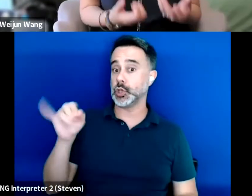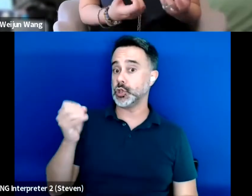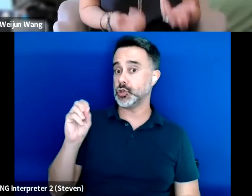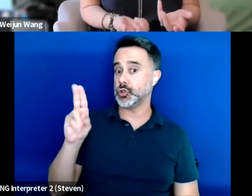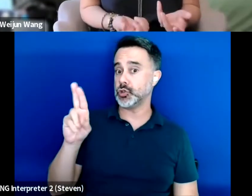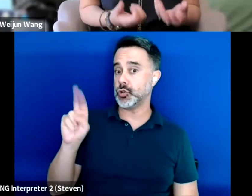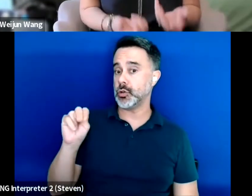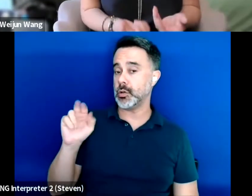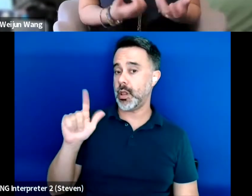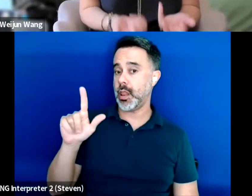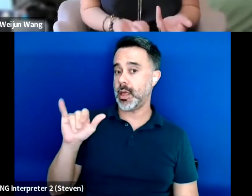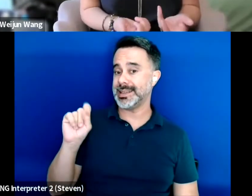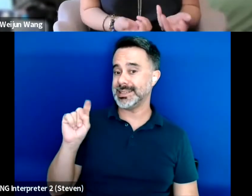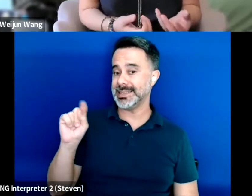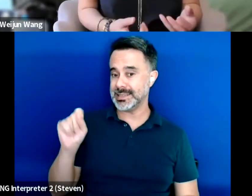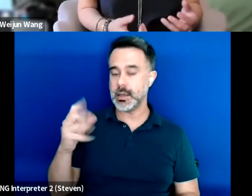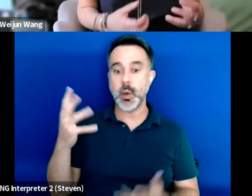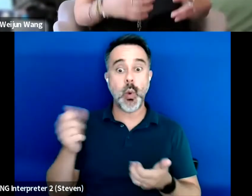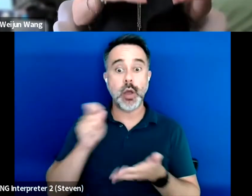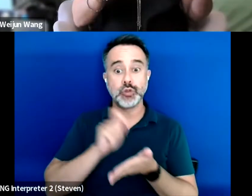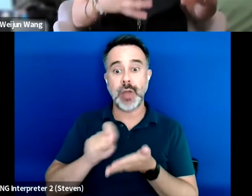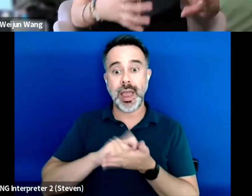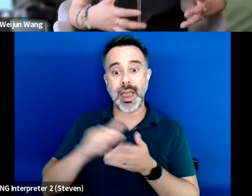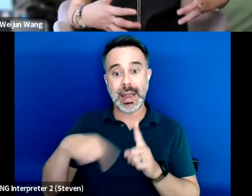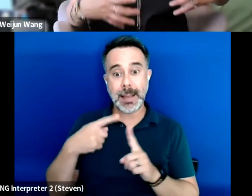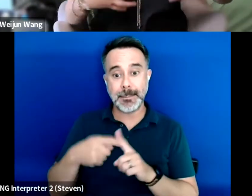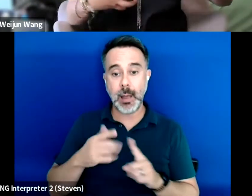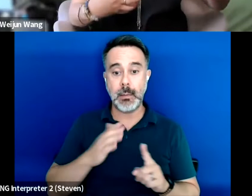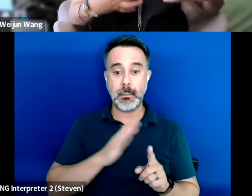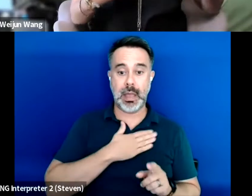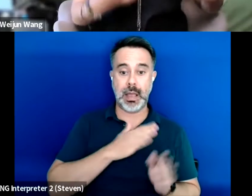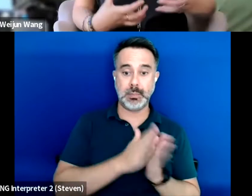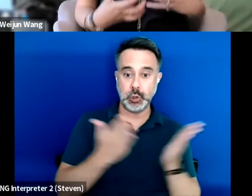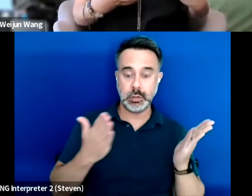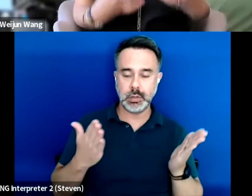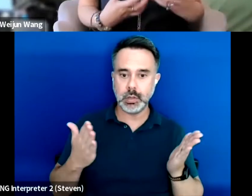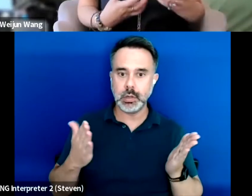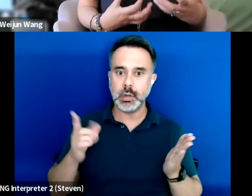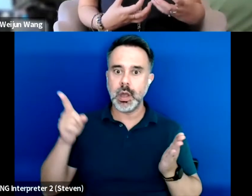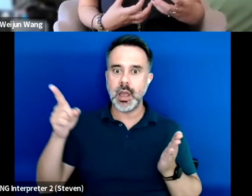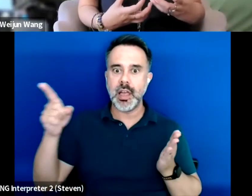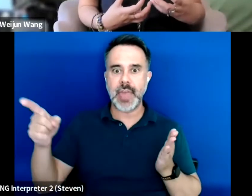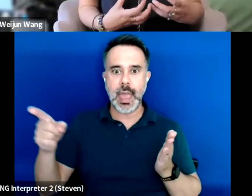It's -- it's kind of riding alongside me like a sidecar on a motorcycle.